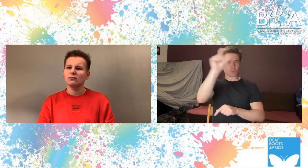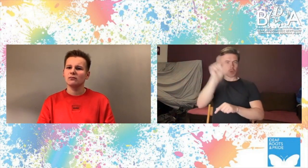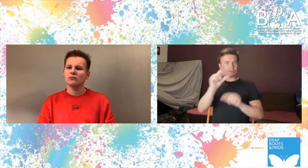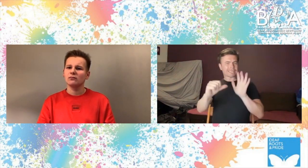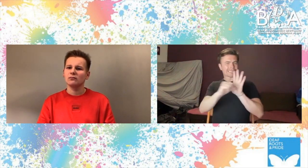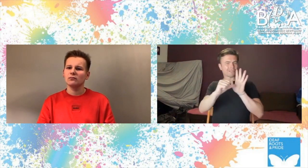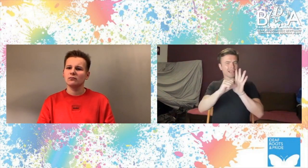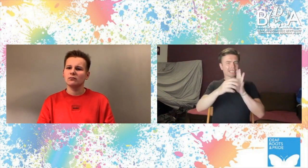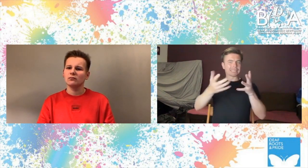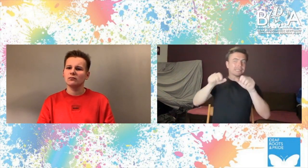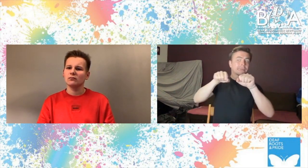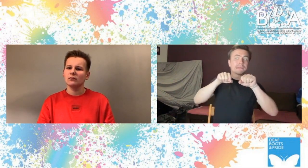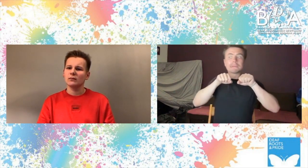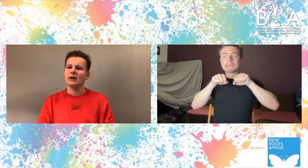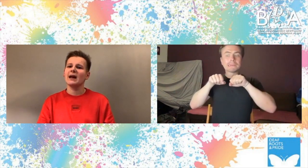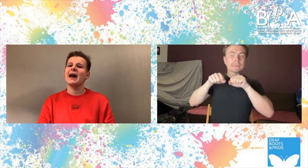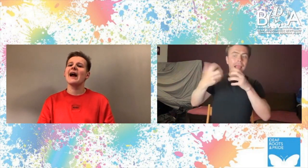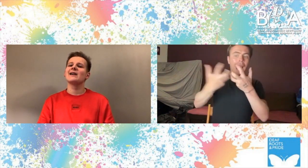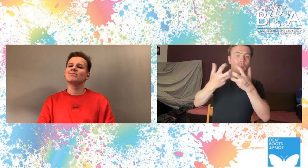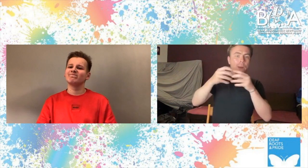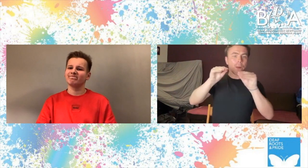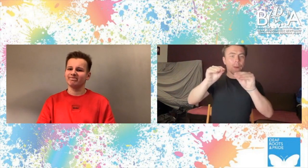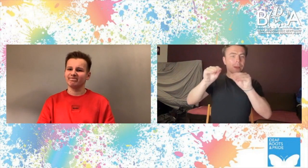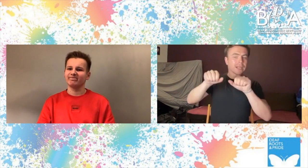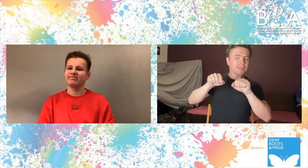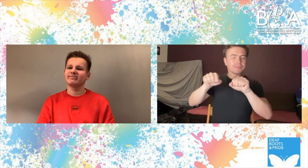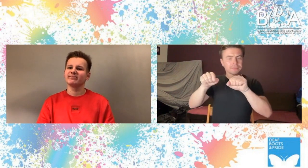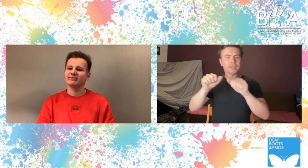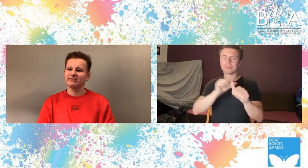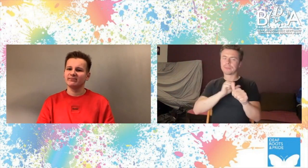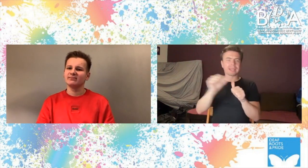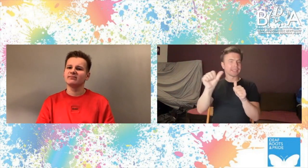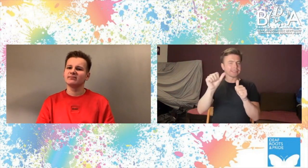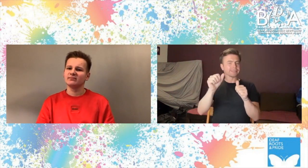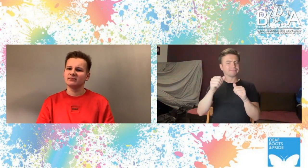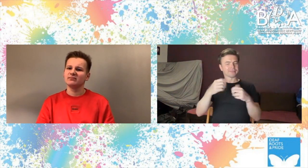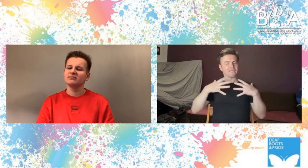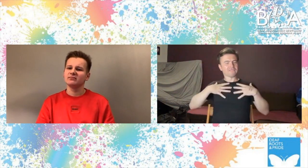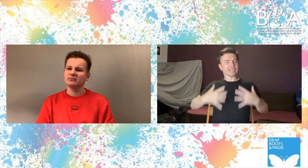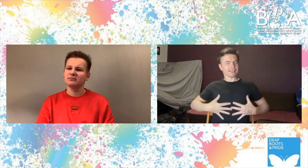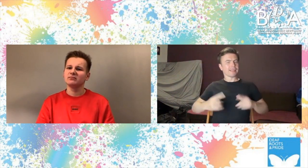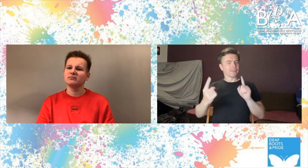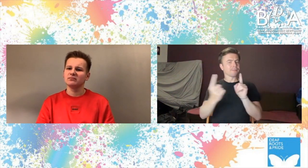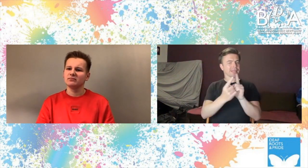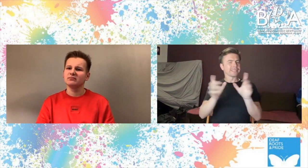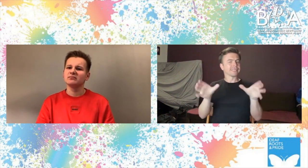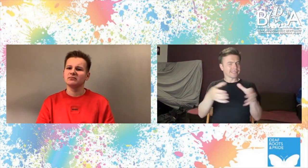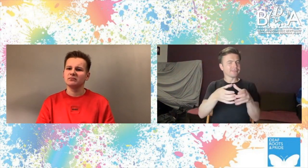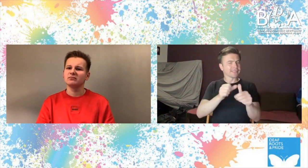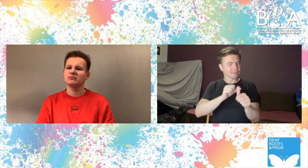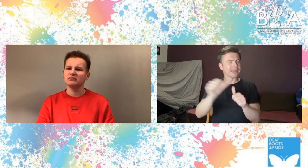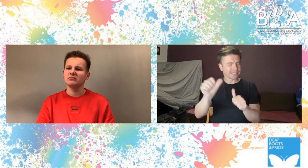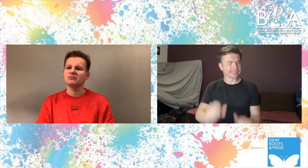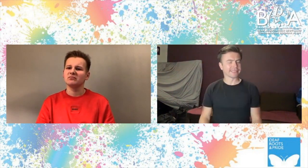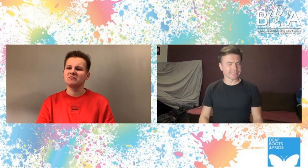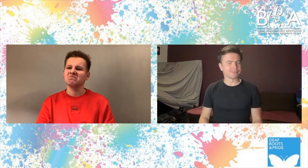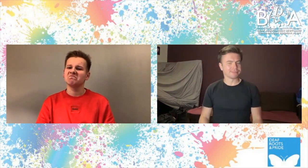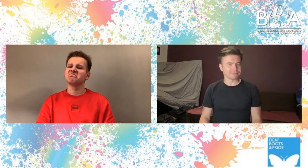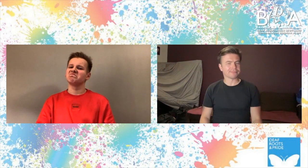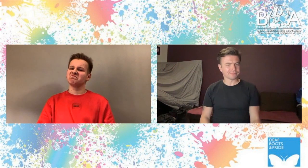on Zoom would be really difficult because it would be really difficult to see what the other person is looking at. I think being there in person is best.